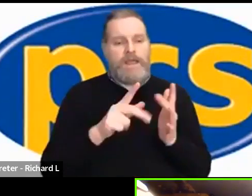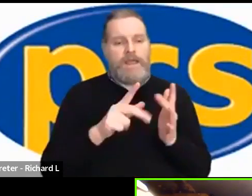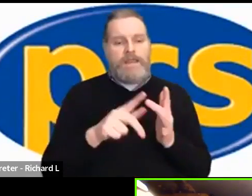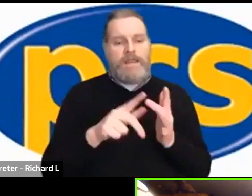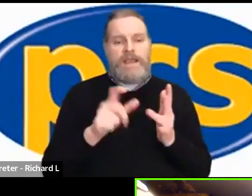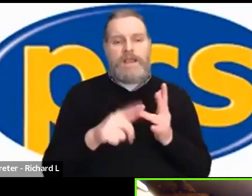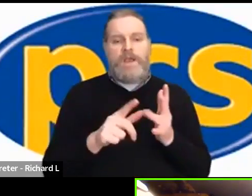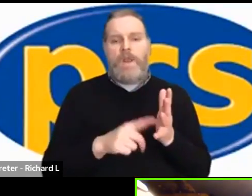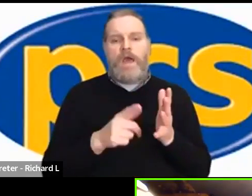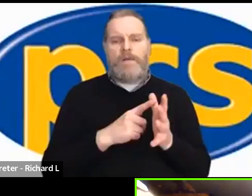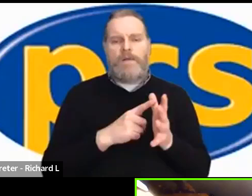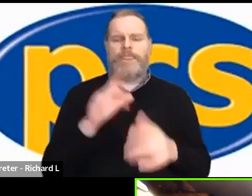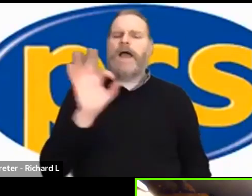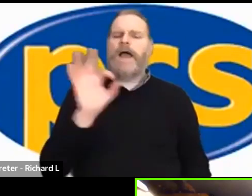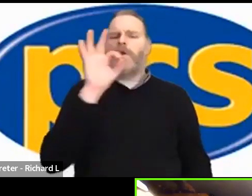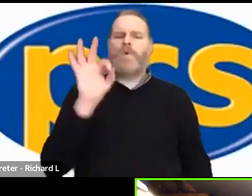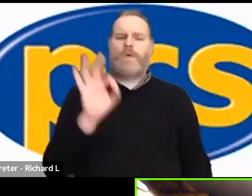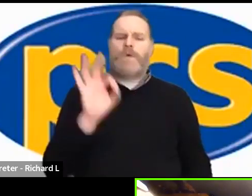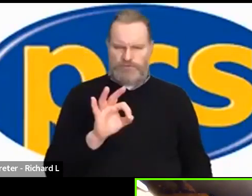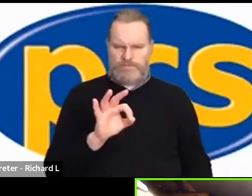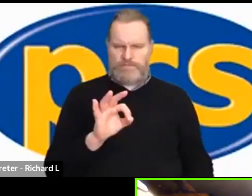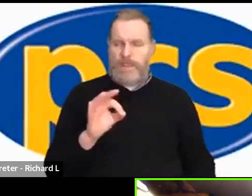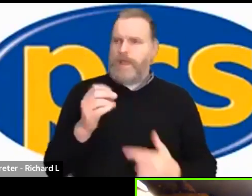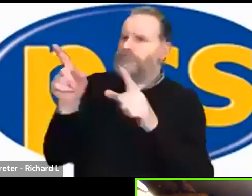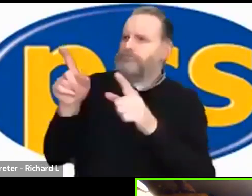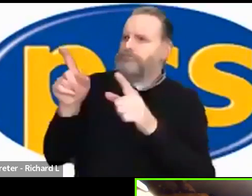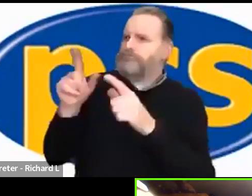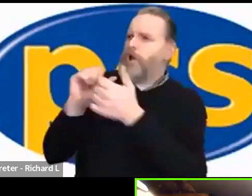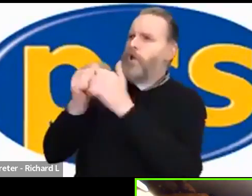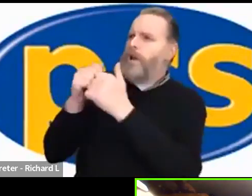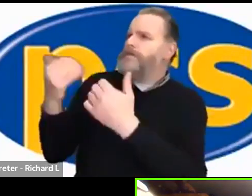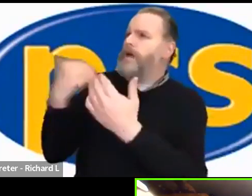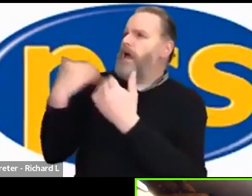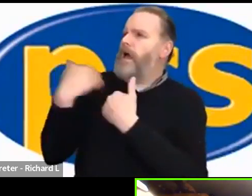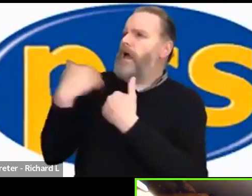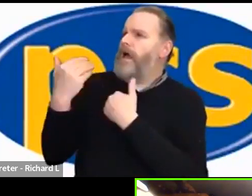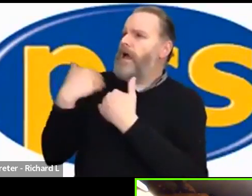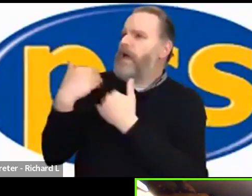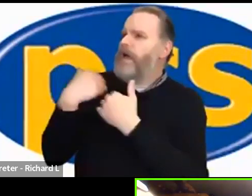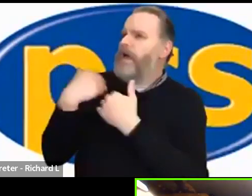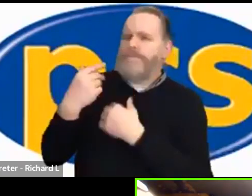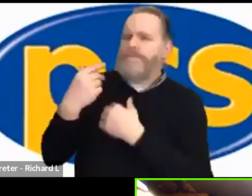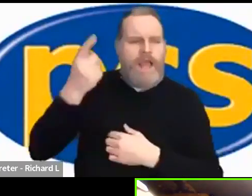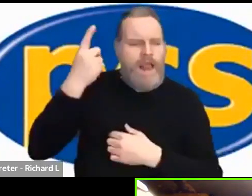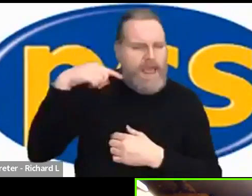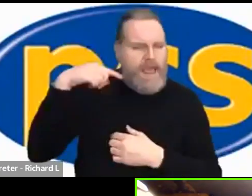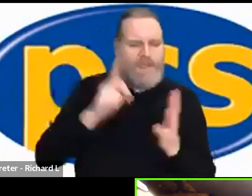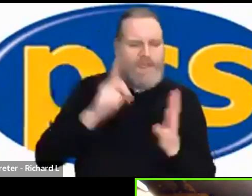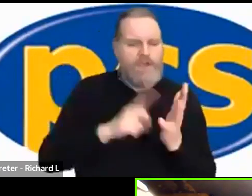ay? So Nicola, ay? So Nicola Black asks Mark, I've been asked by some d by several colleagues why, there's been such a delay since last June last